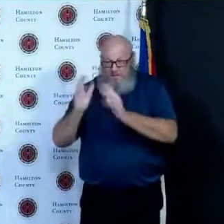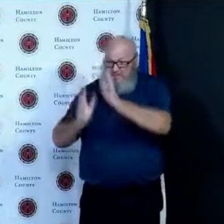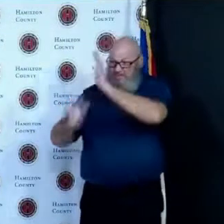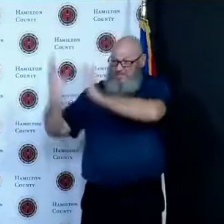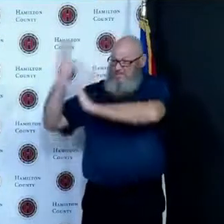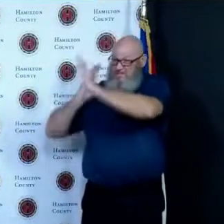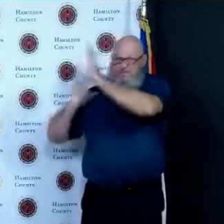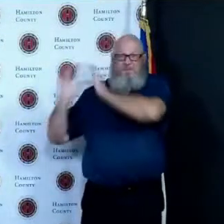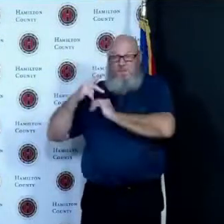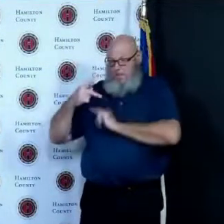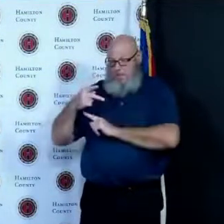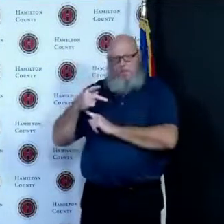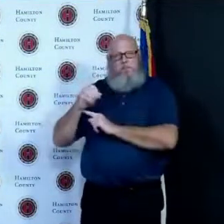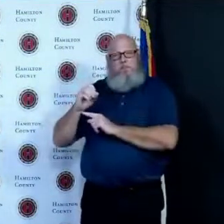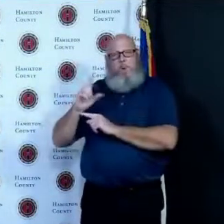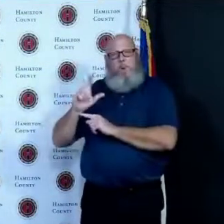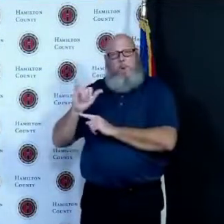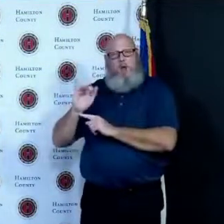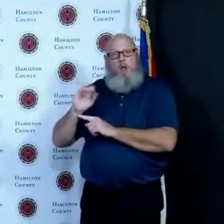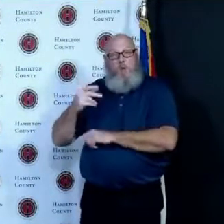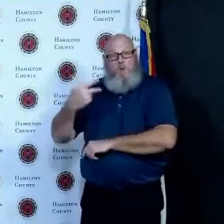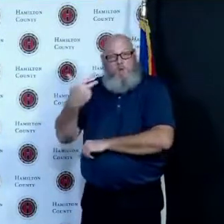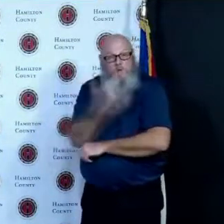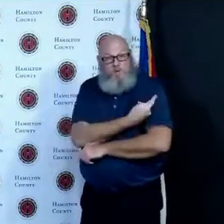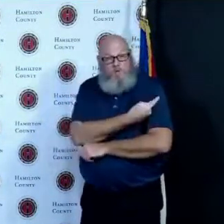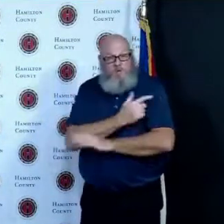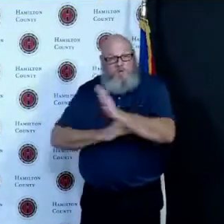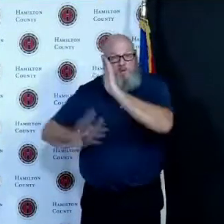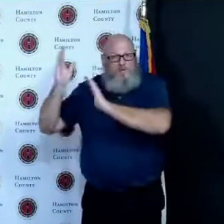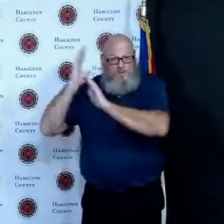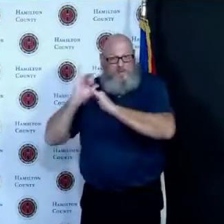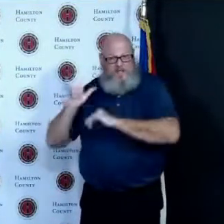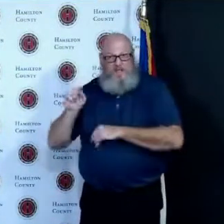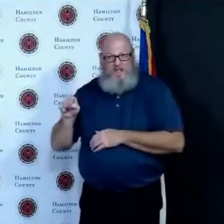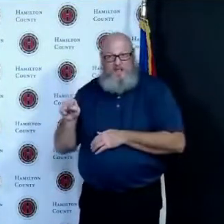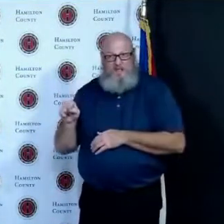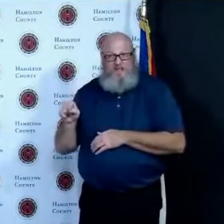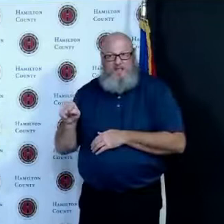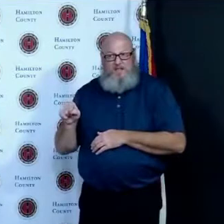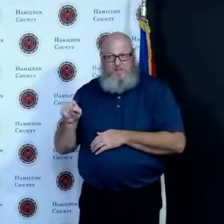not old enough to know no I'm just yeah they're they're a bunch of head shaking no